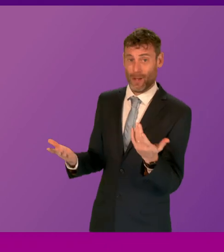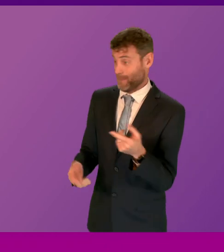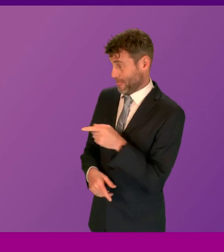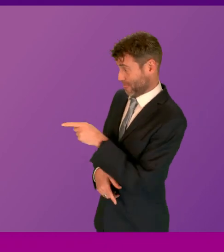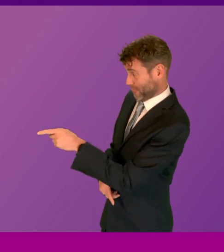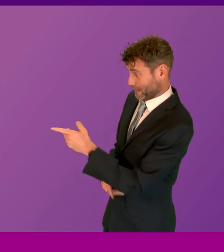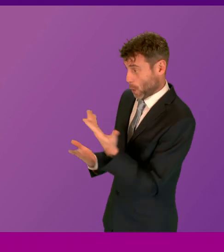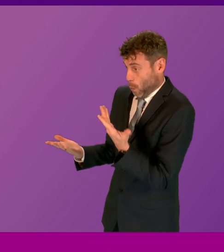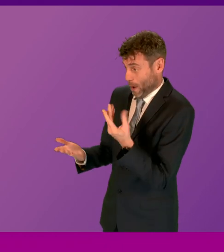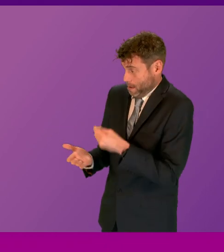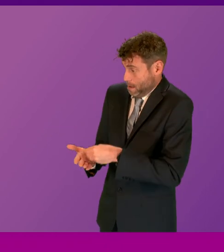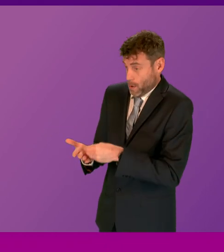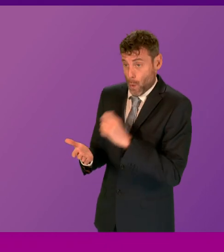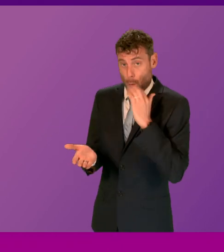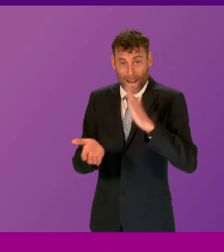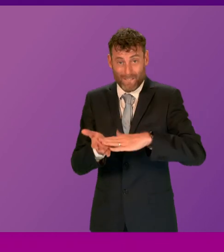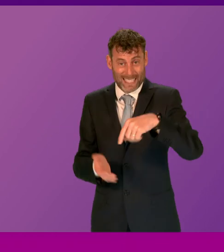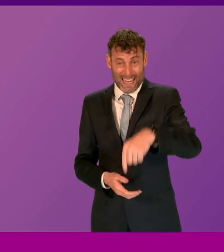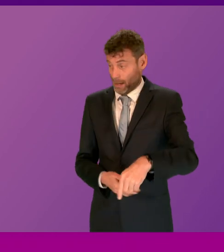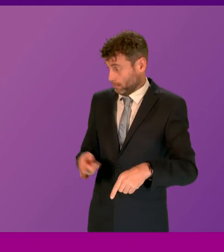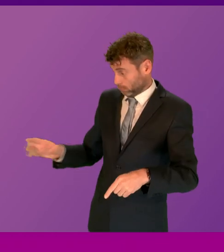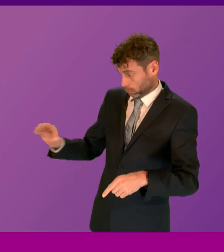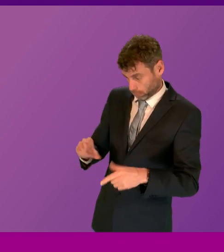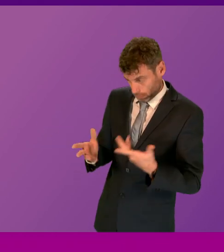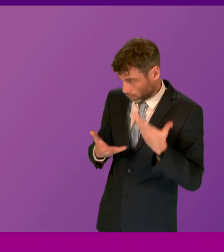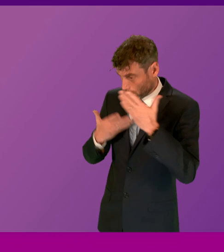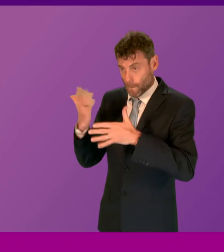penny of that investment this year or in the next financial year.